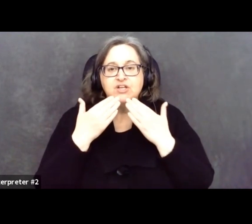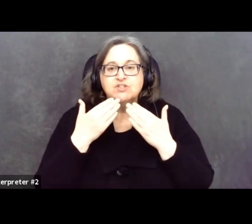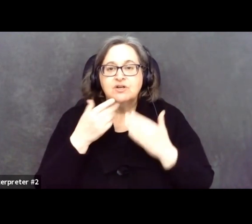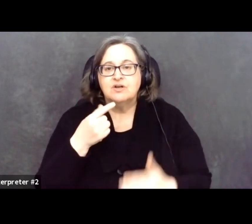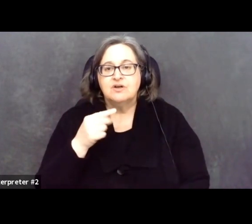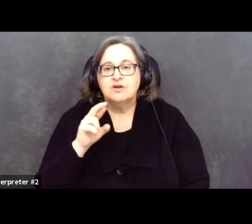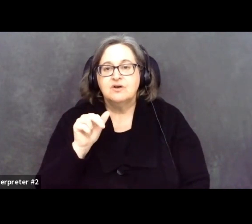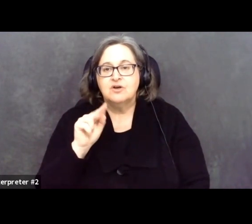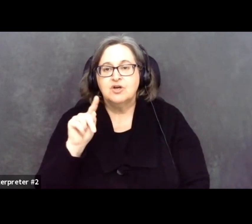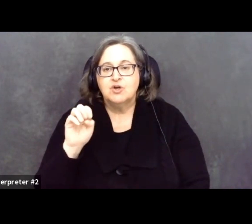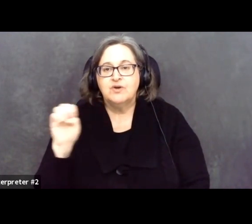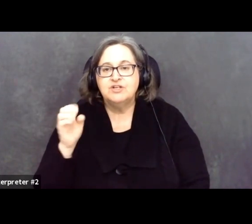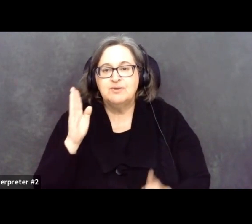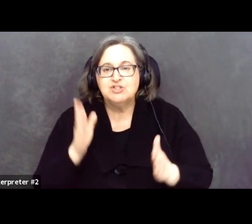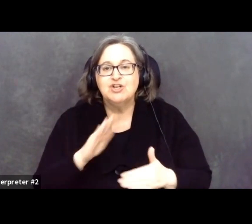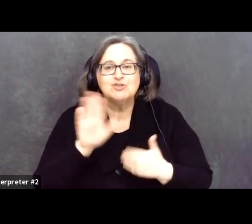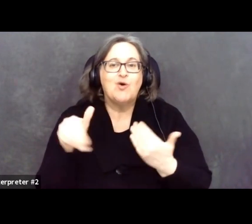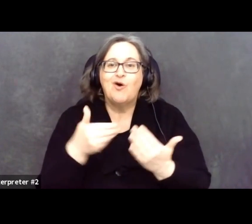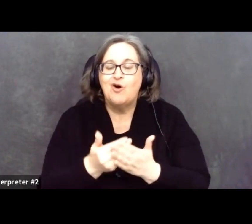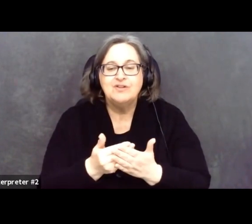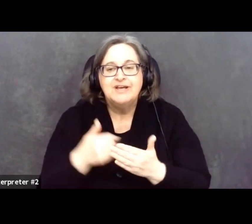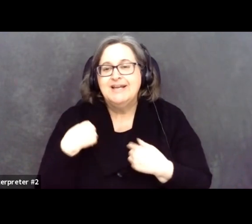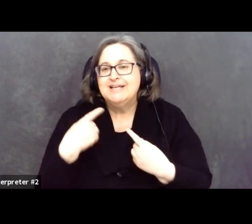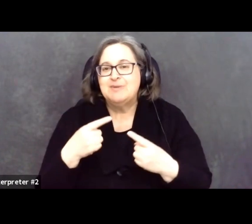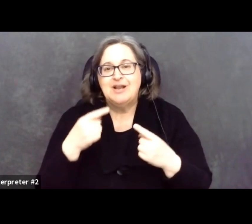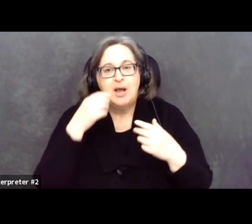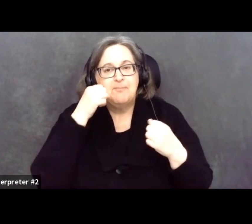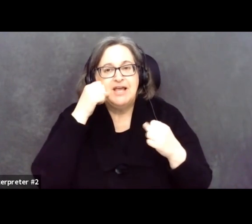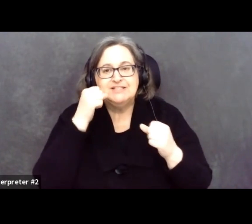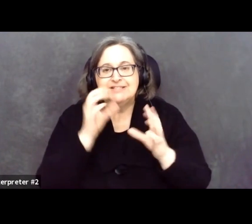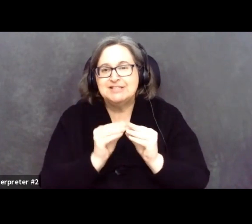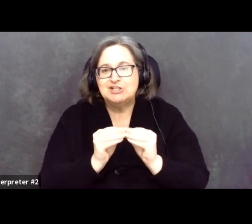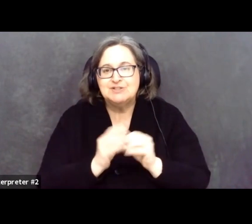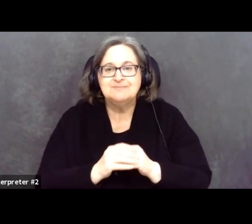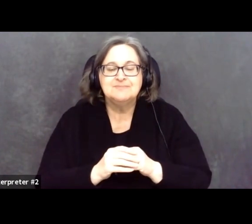I want to thank all of our presenters today. This has been an amazing session. Julie Meyers